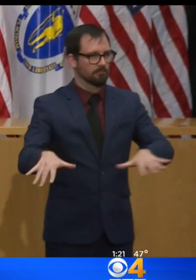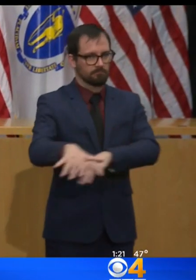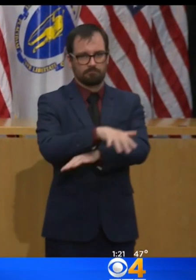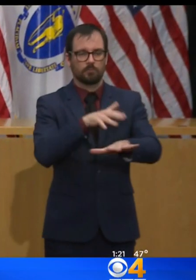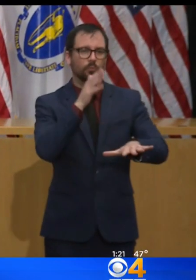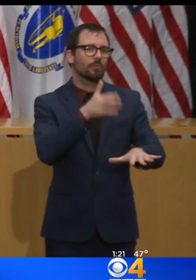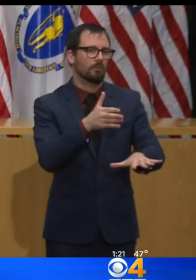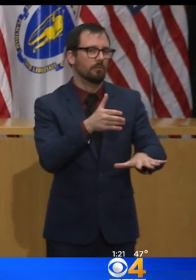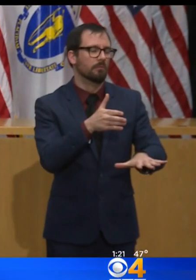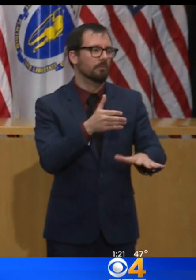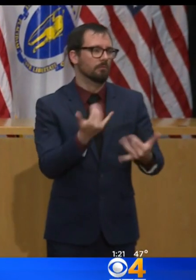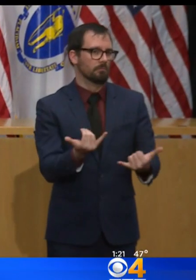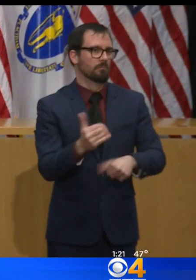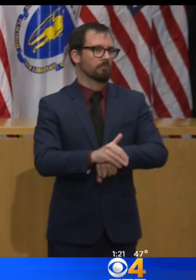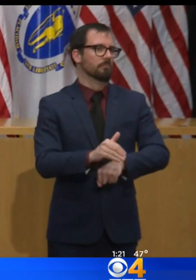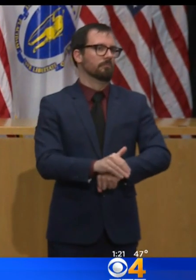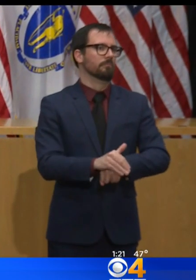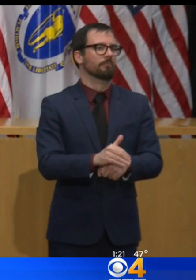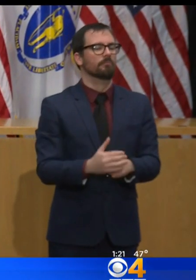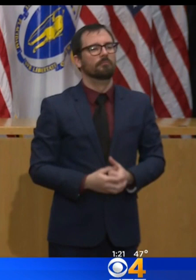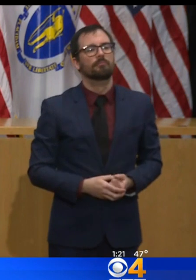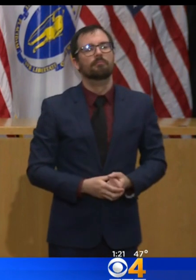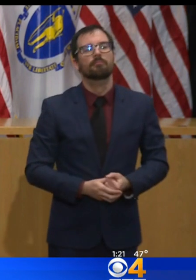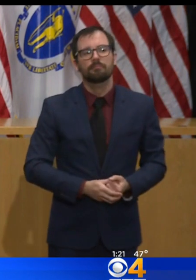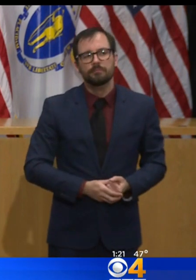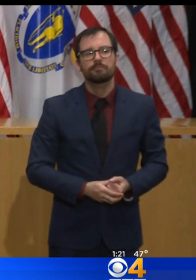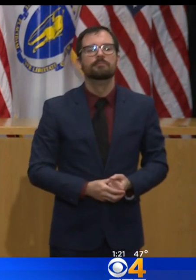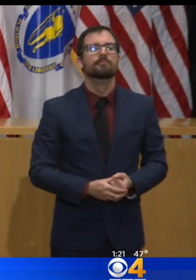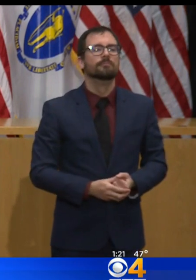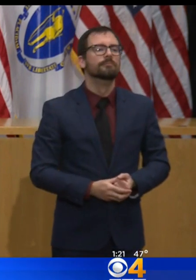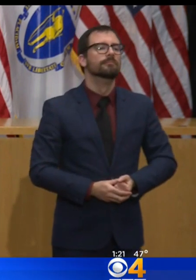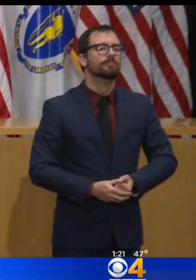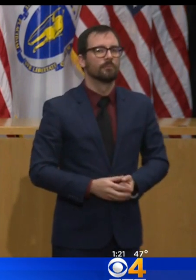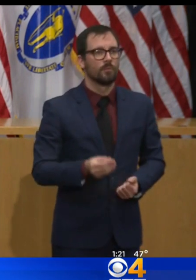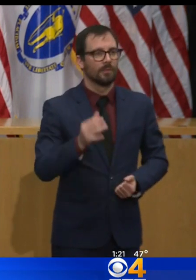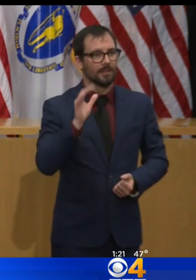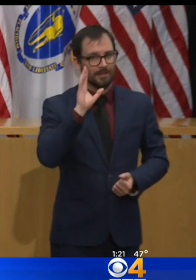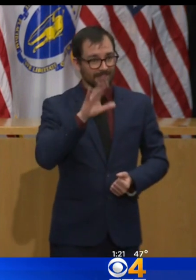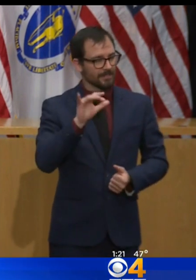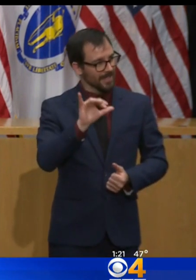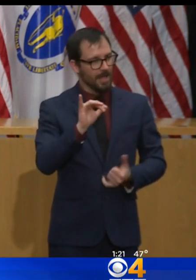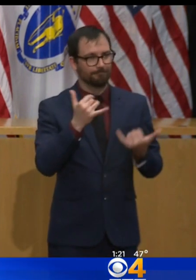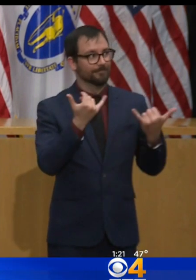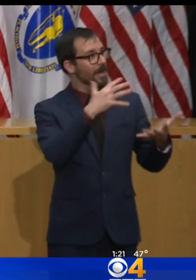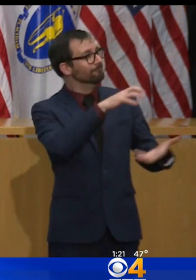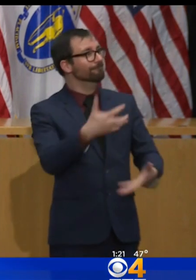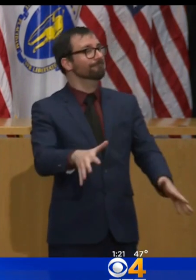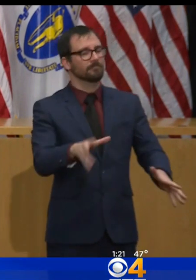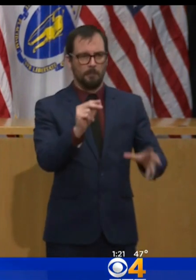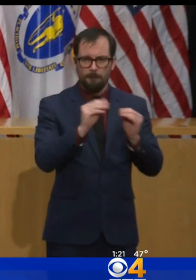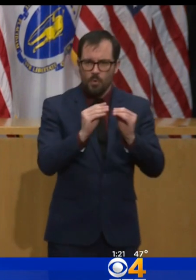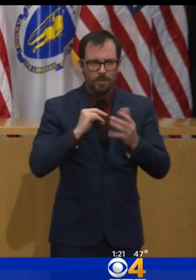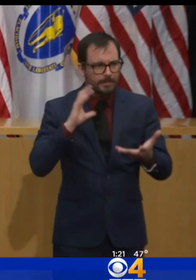OUT TO OUR HOSPITALS AND OTHERS. IN ADDITION TO TRYING TO CHASE DOWN THE SUPPLY CHAIN, WE'RE ALSO TRYING TO